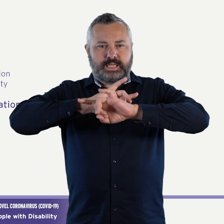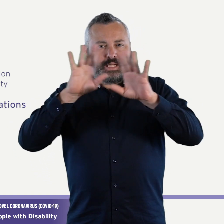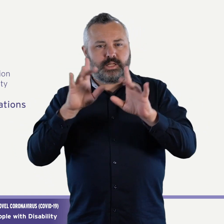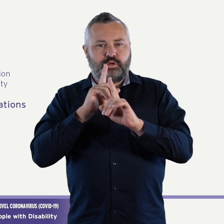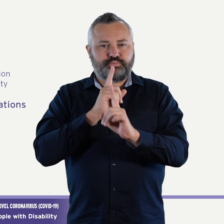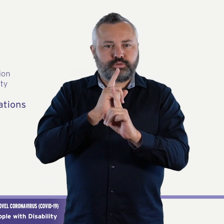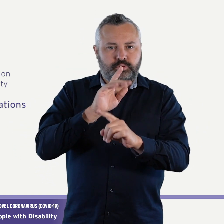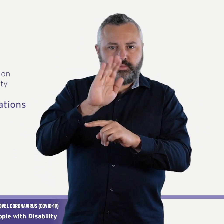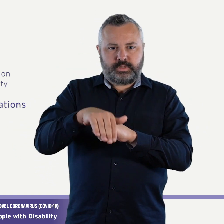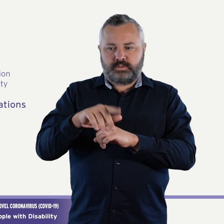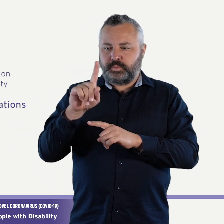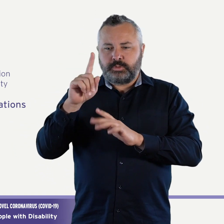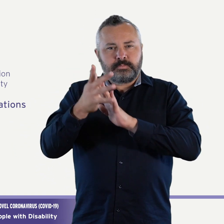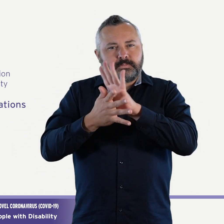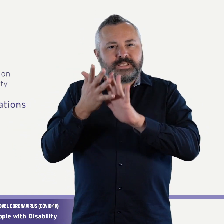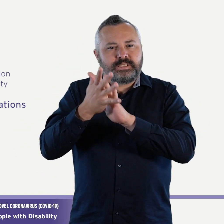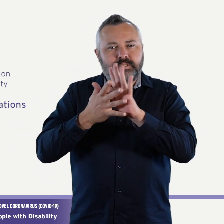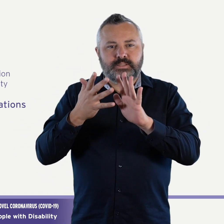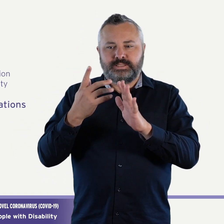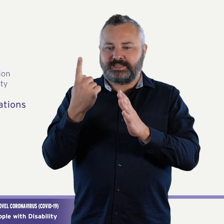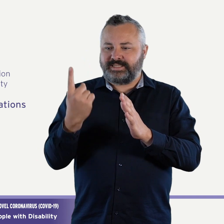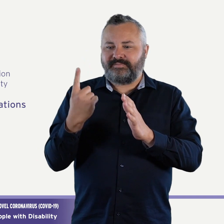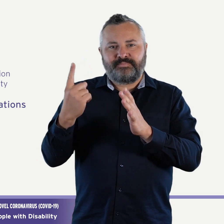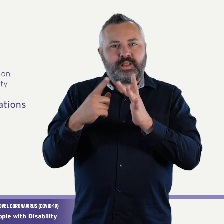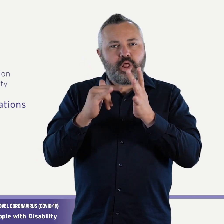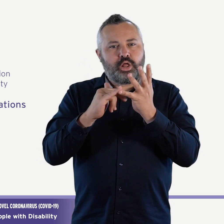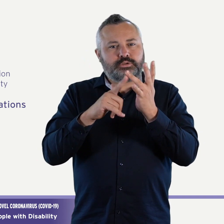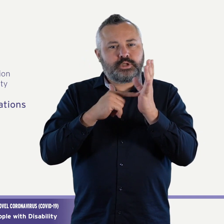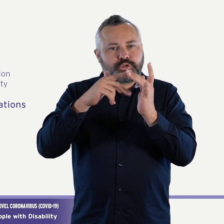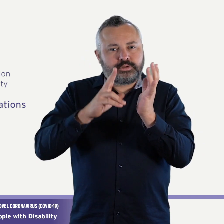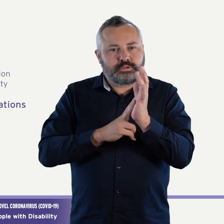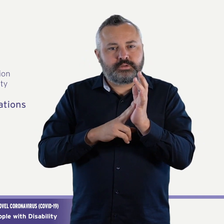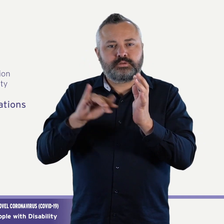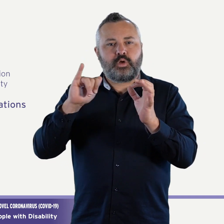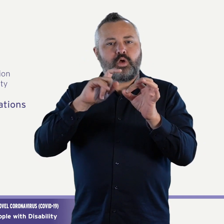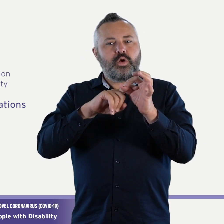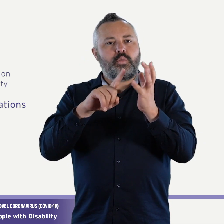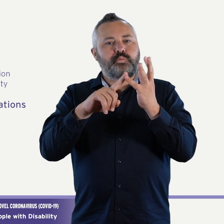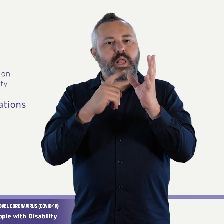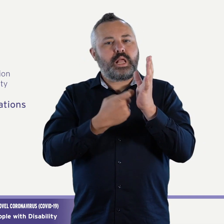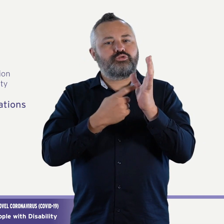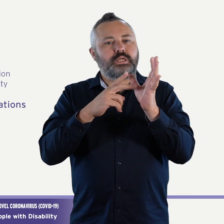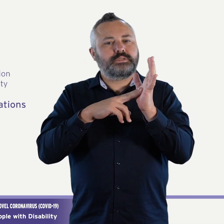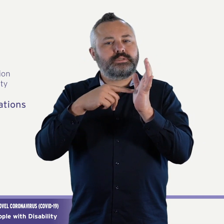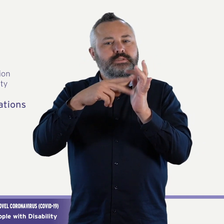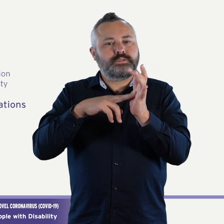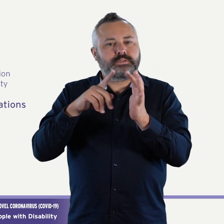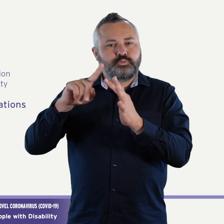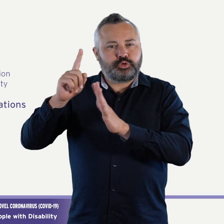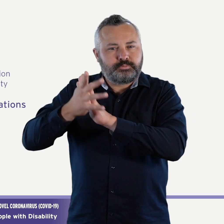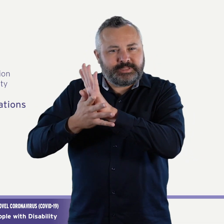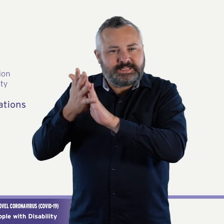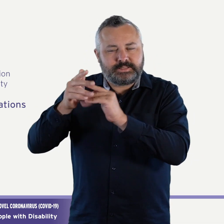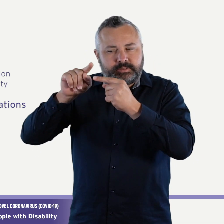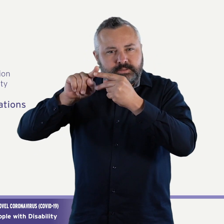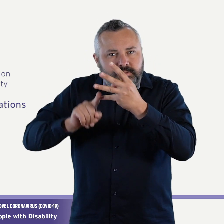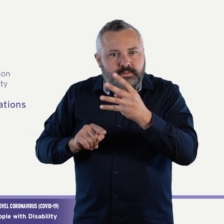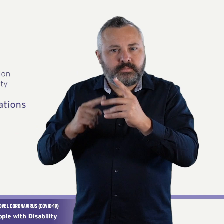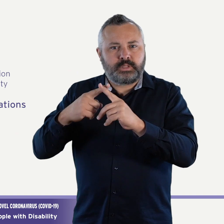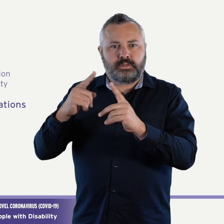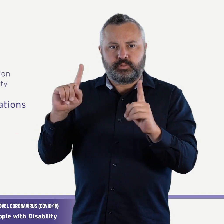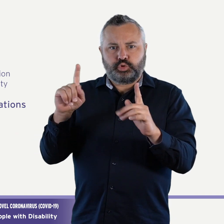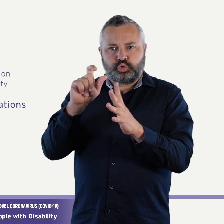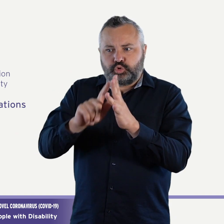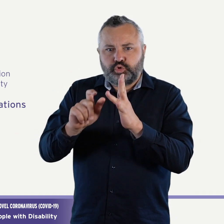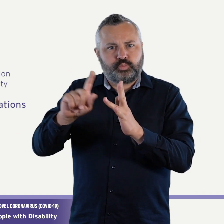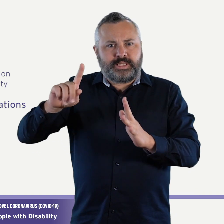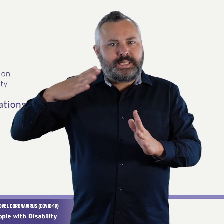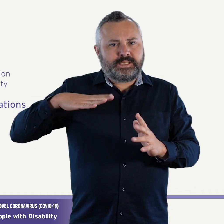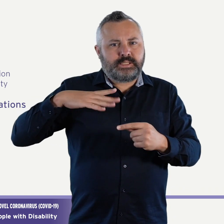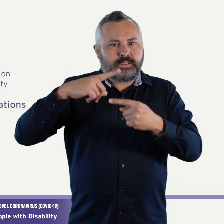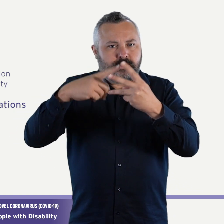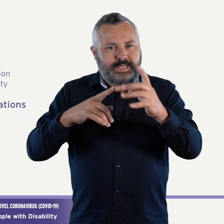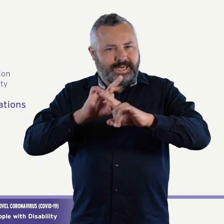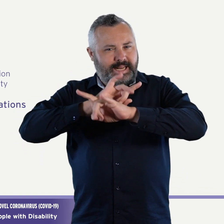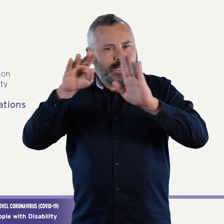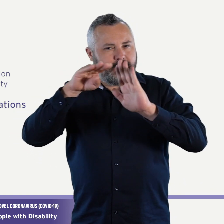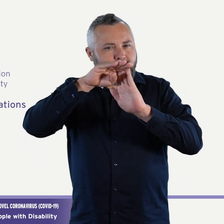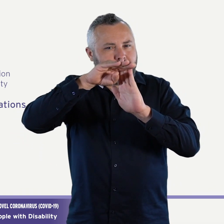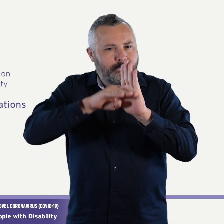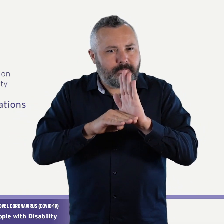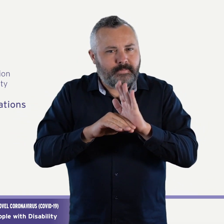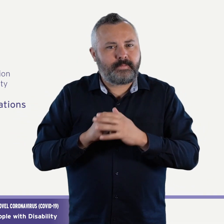Provide clear guidance about what is needed/what it means to quarantine or self-isolate at home.